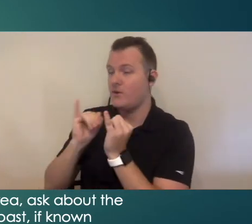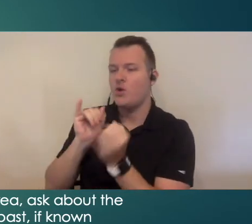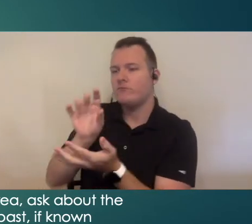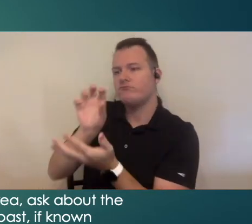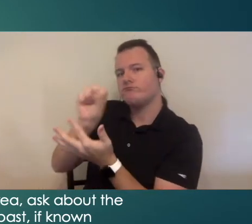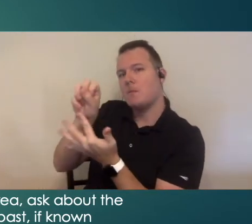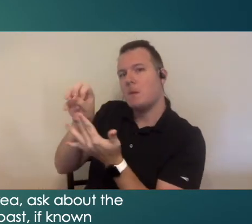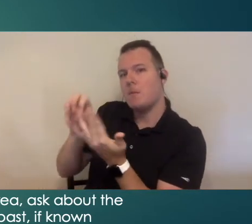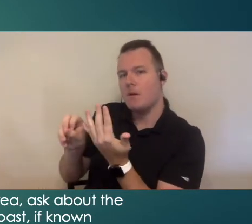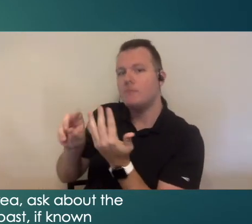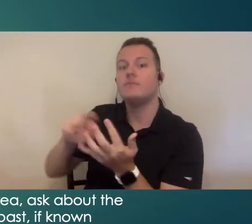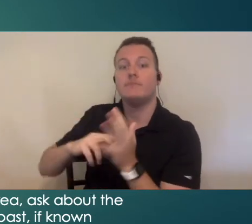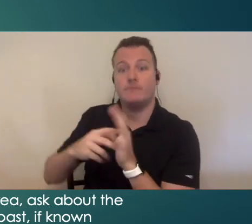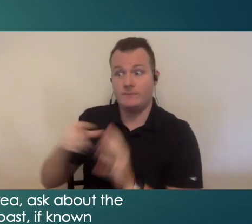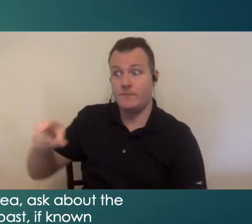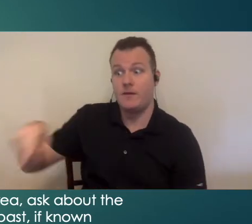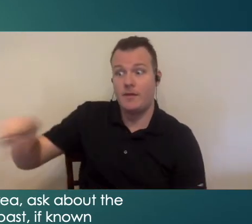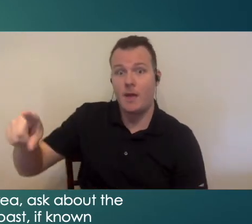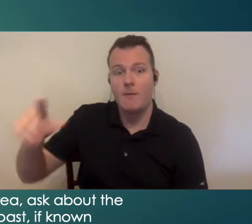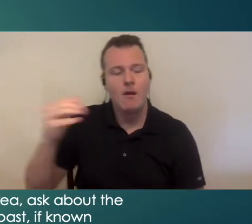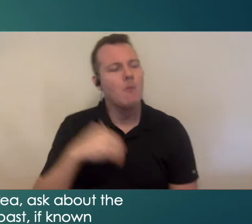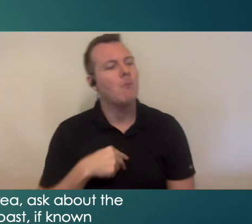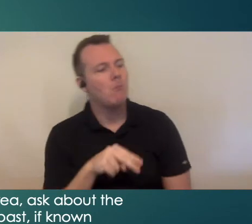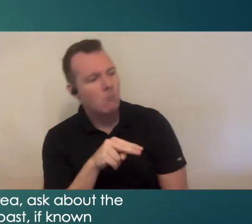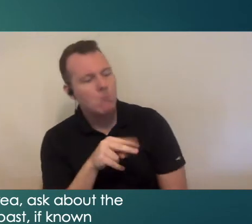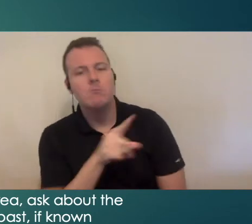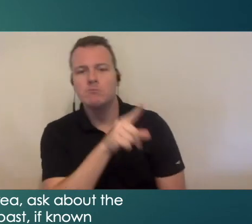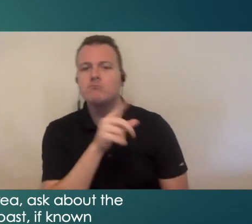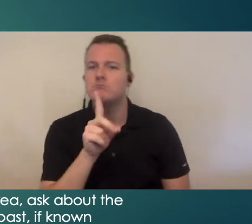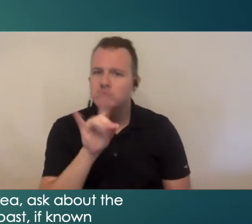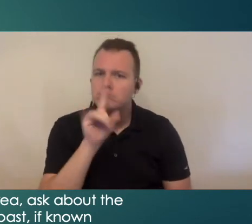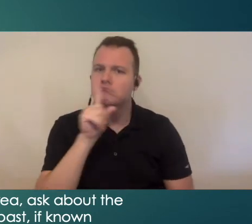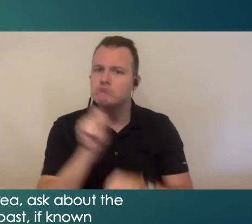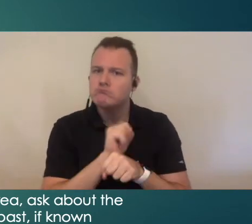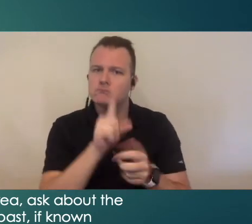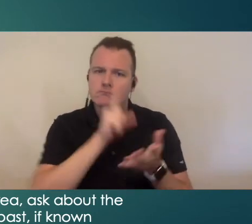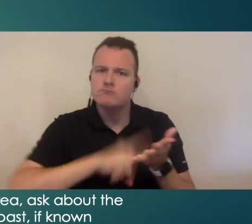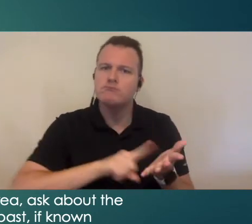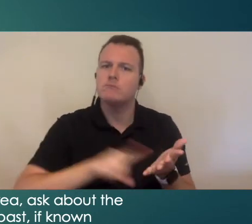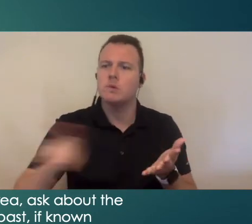them. That way the employer knows you did your research and are truly invested in